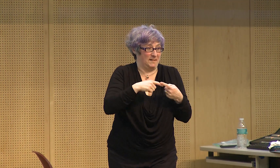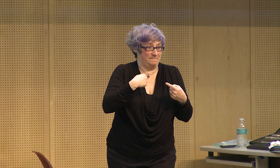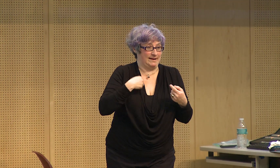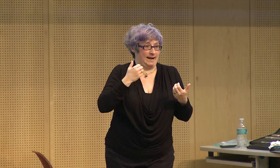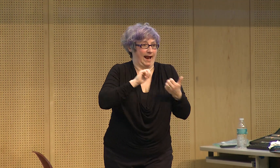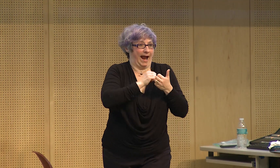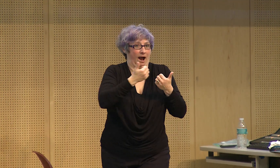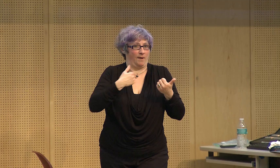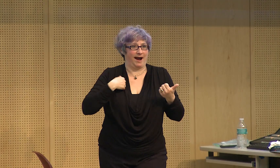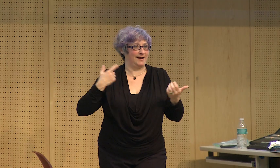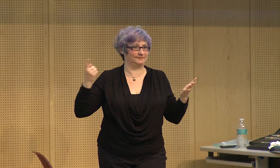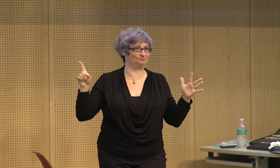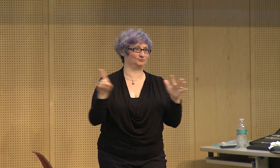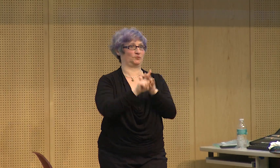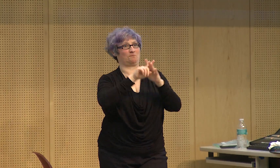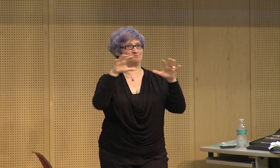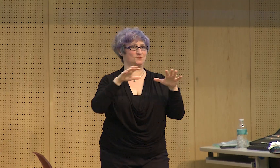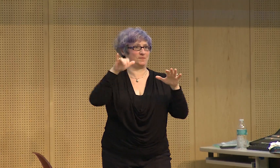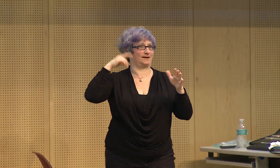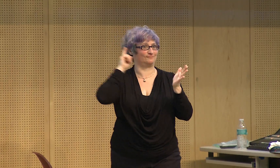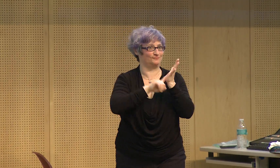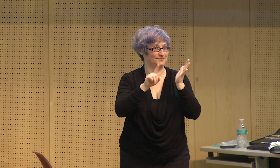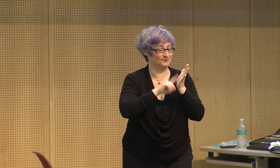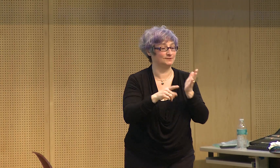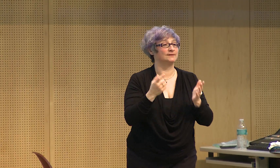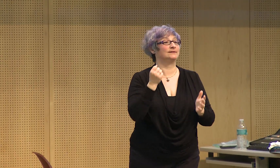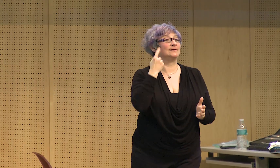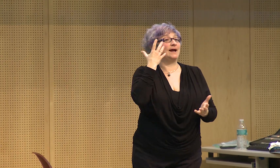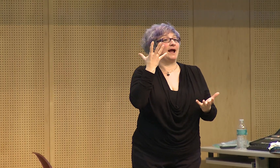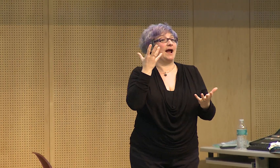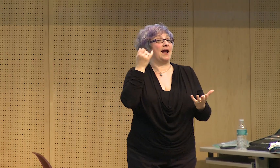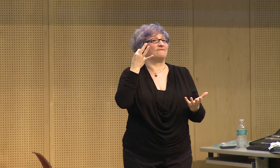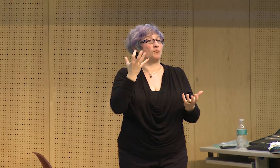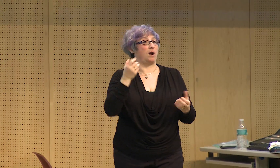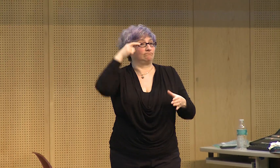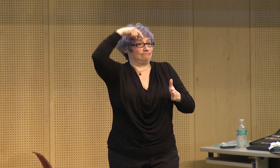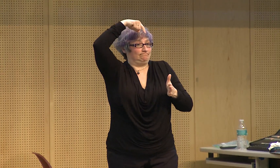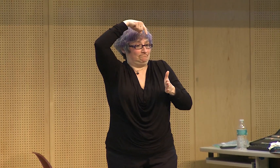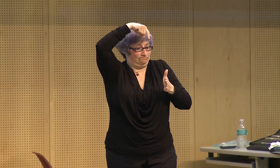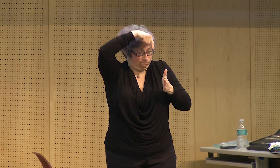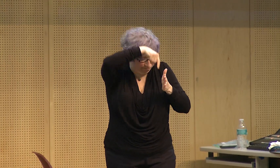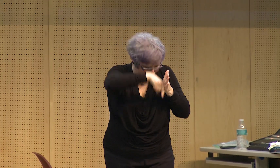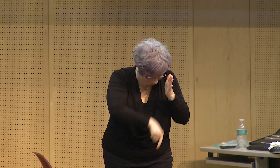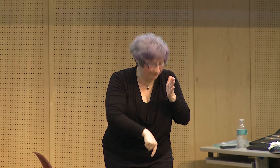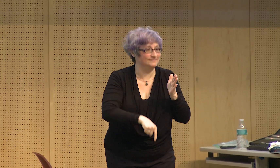Let me just talk a little bit about me and how I got involved in my research.